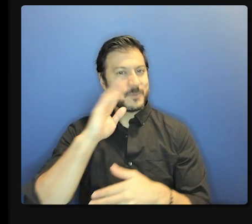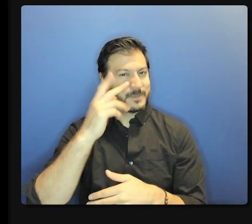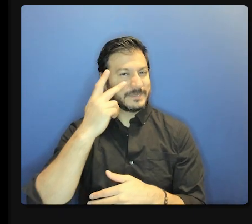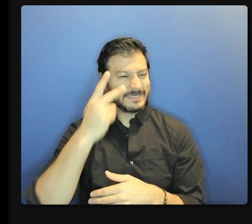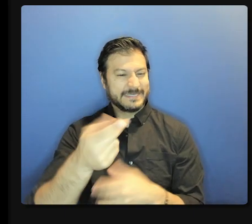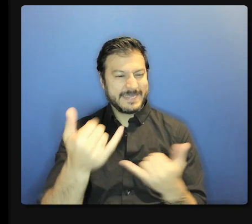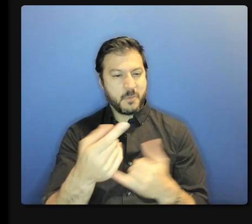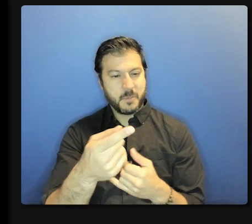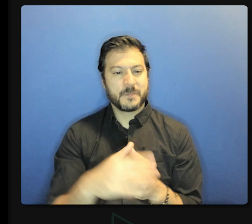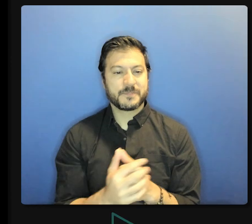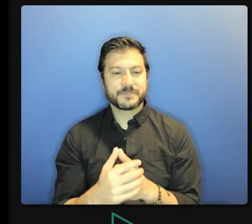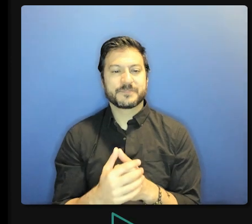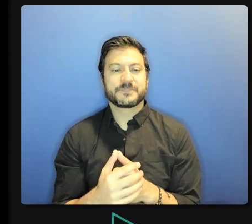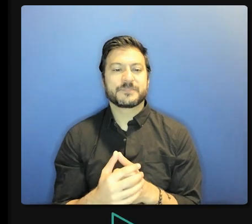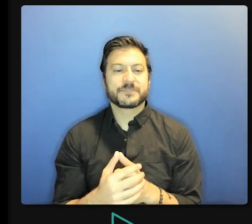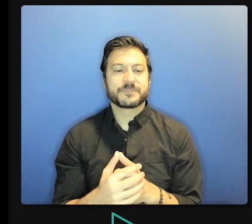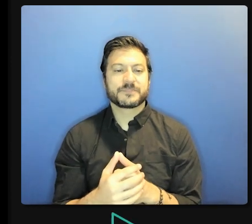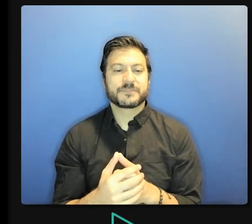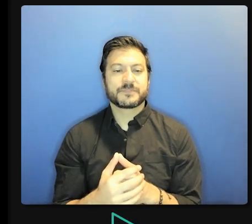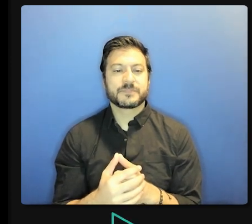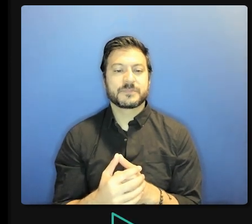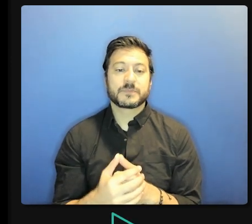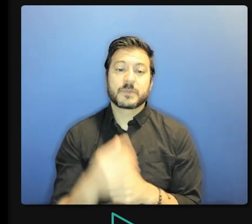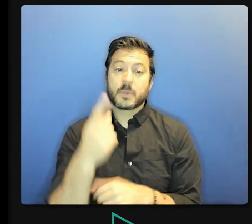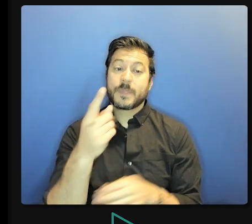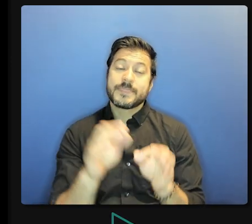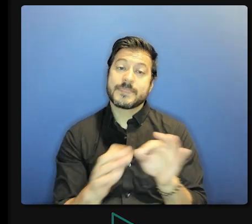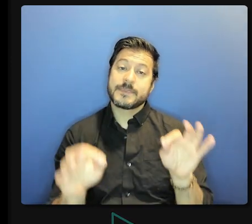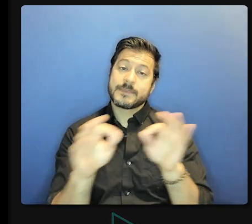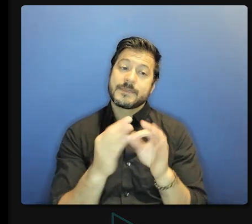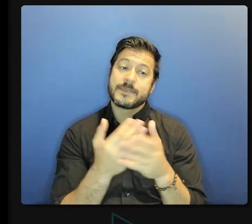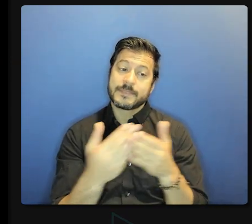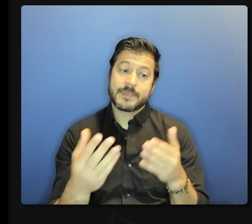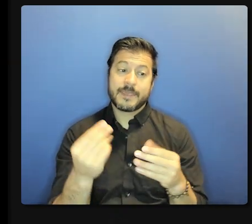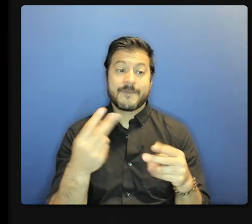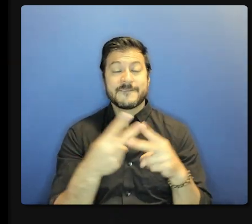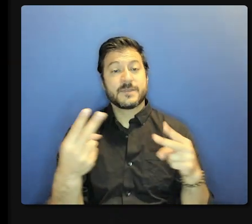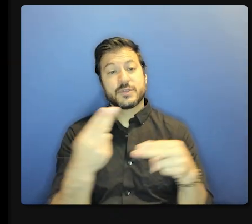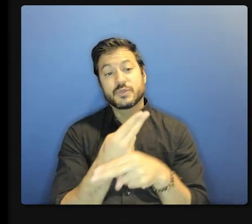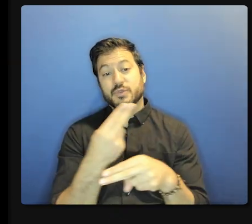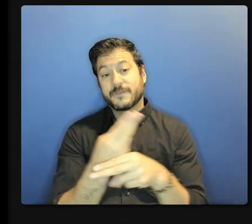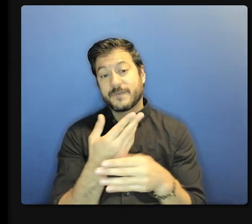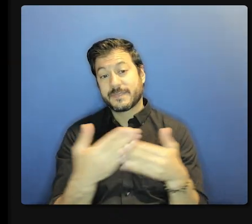As you'll see. One of the key things and a very useful thing--